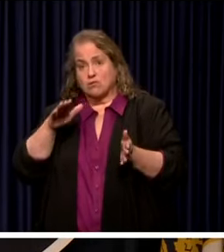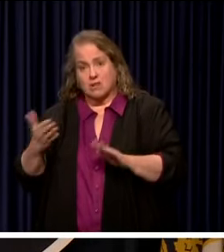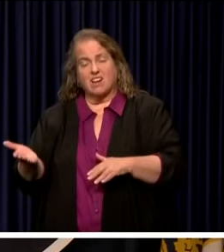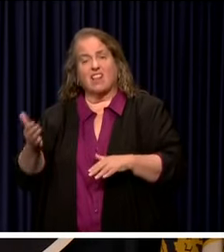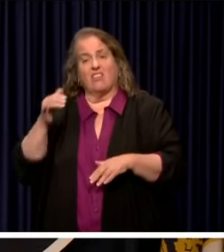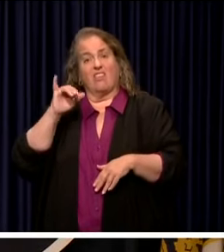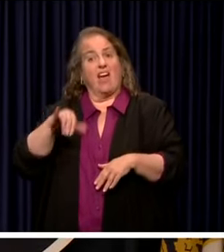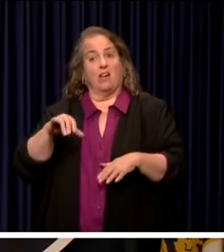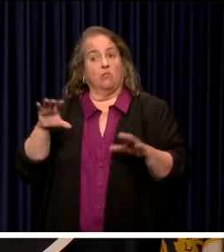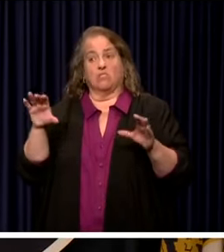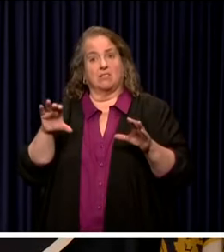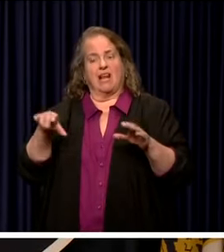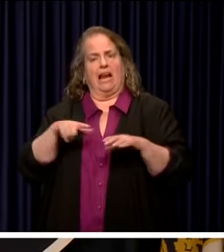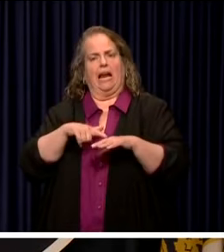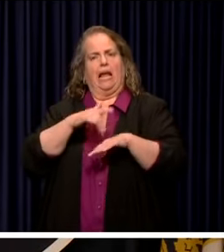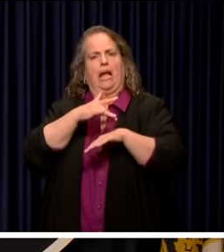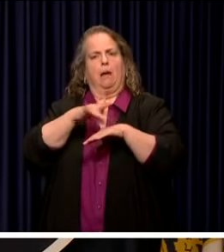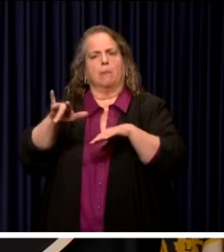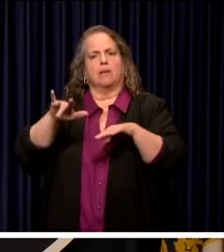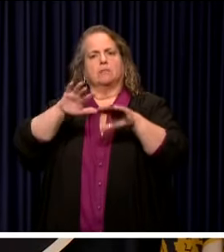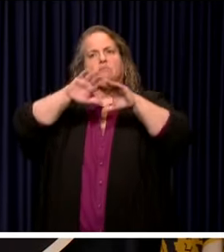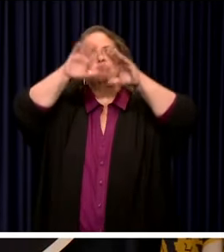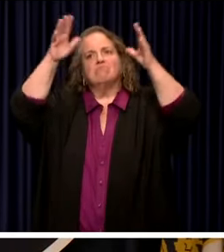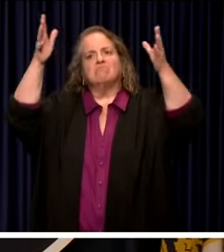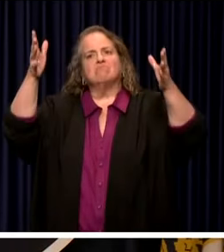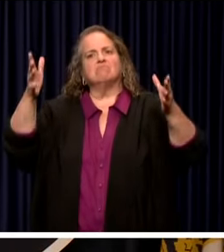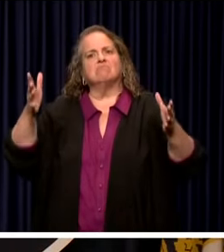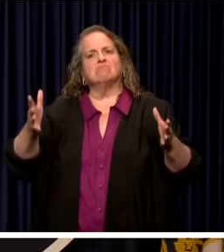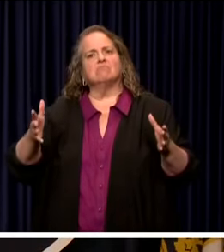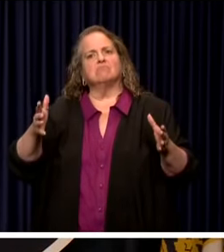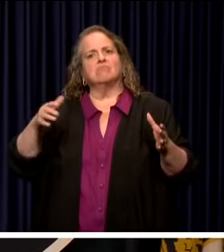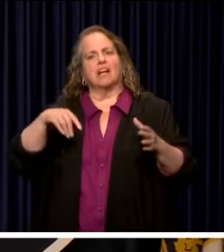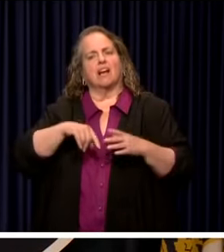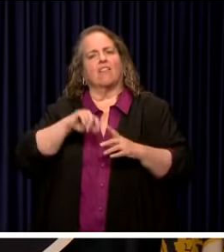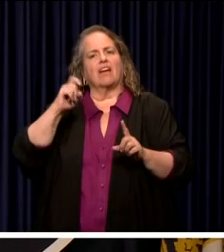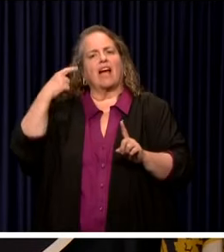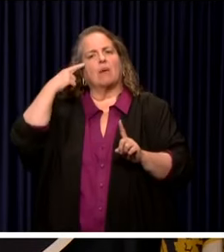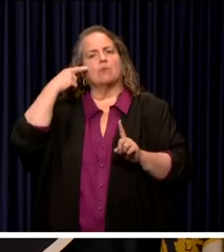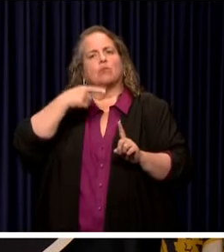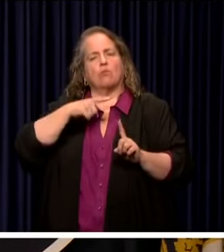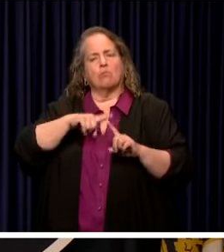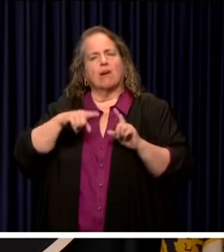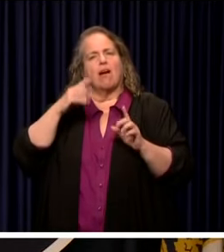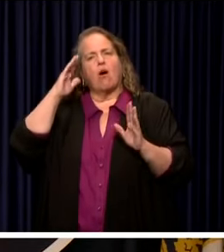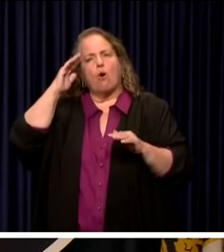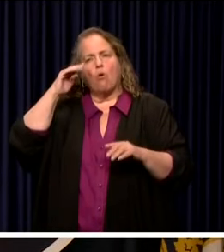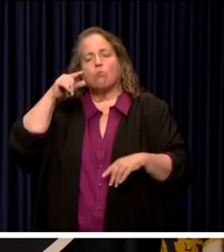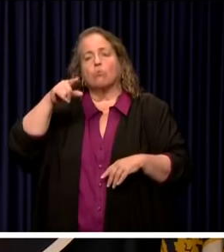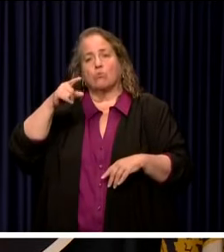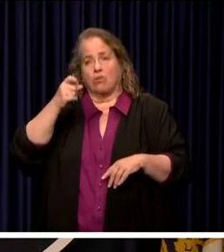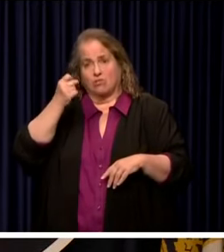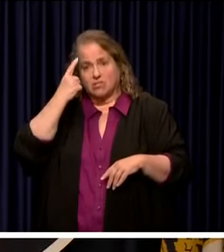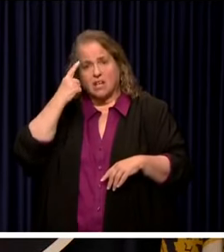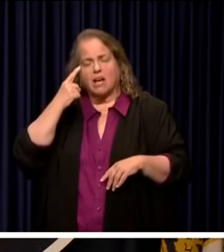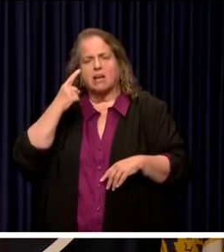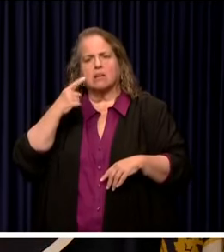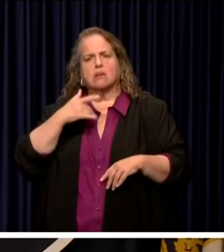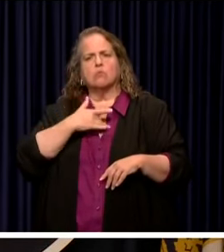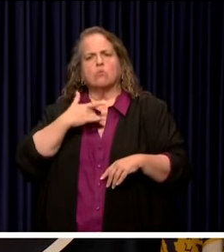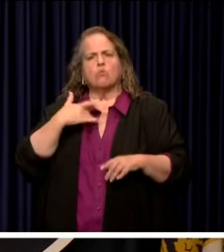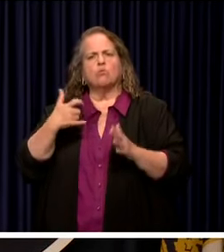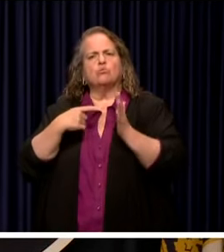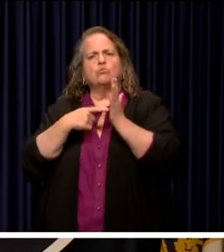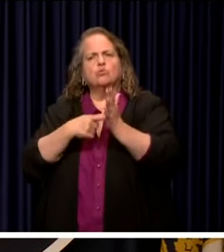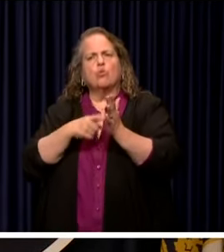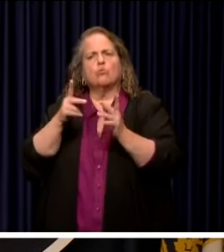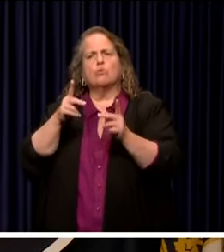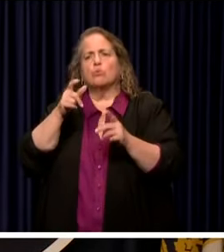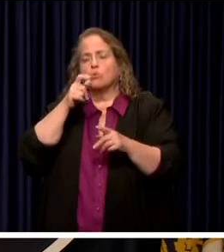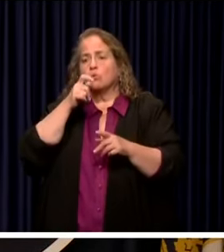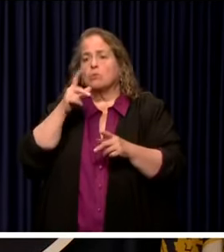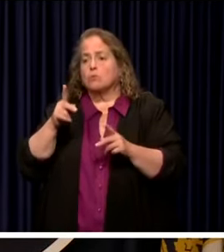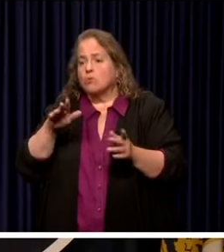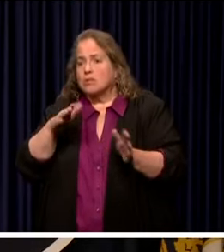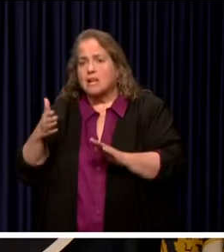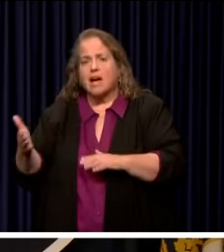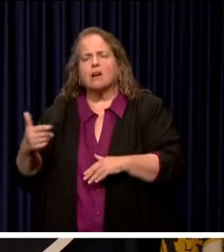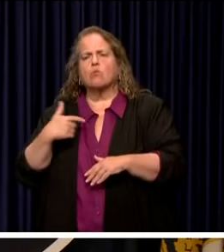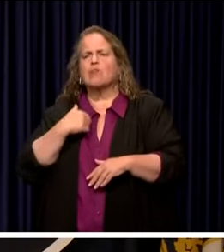KNOW ABOUT 72% OF THOSE 92.5, 7%